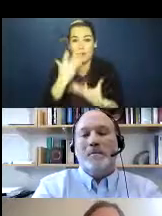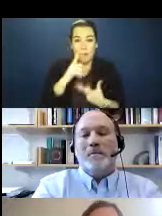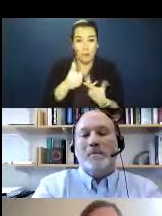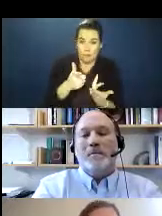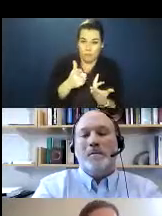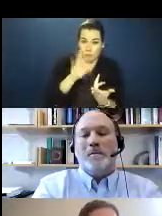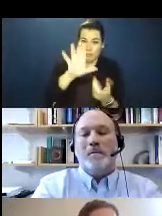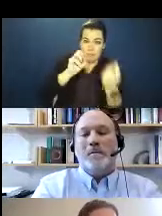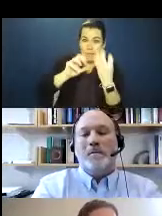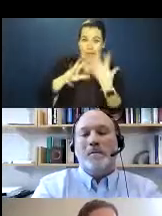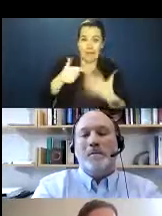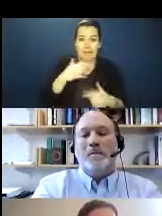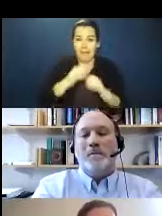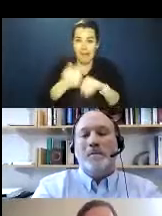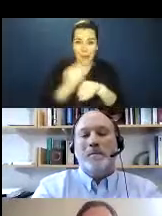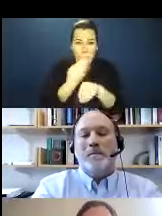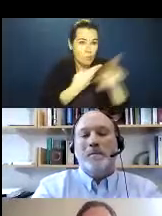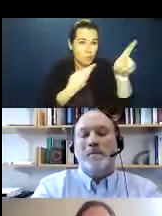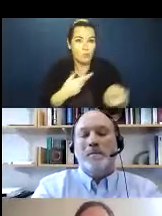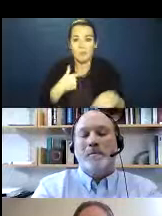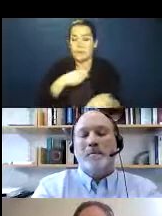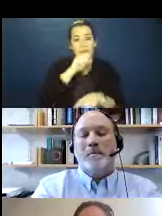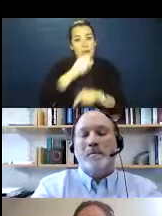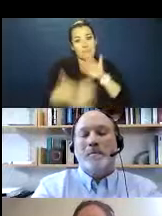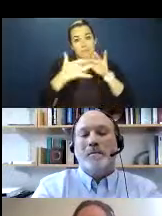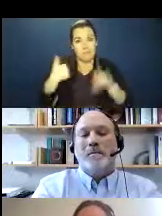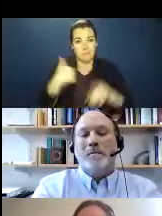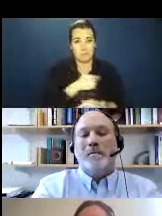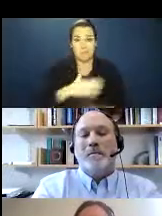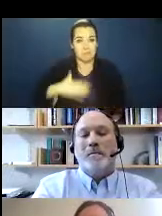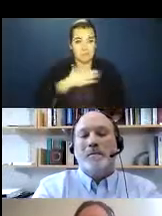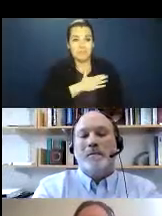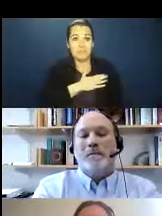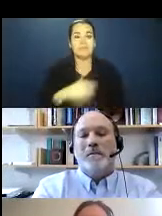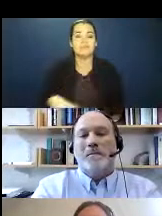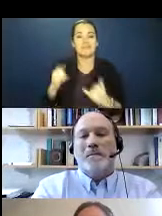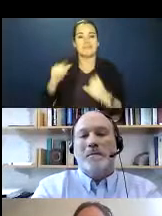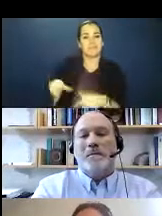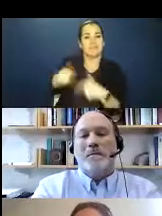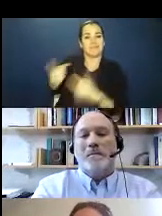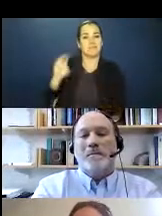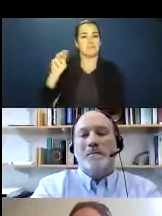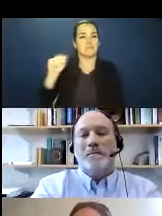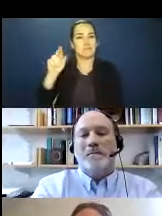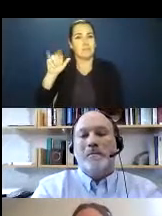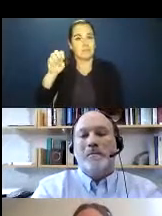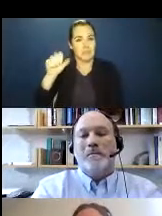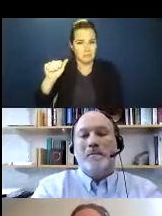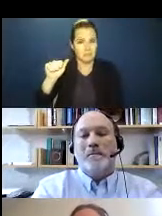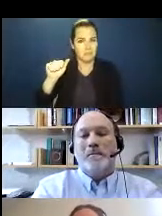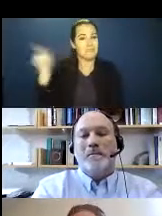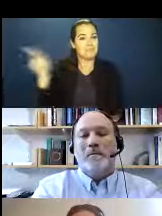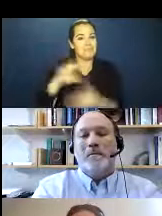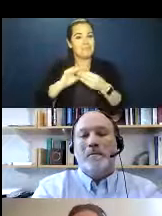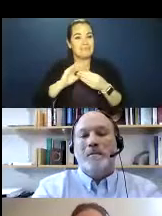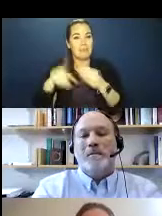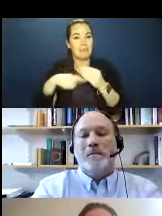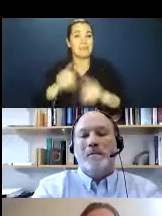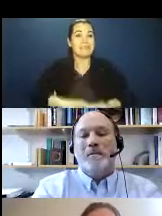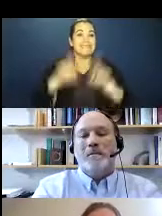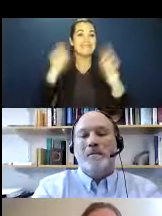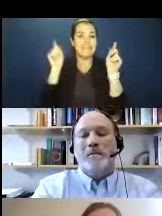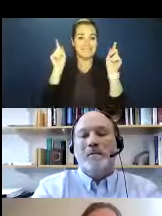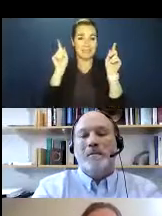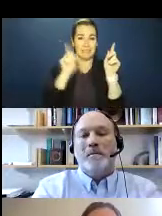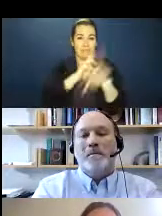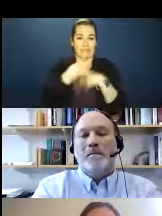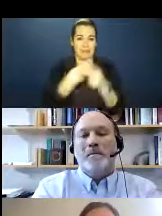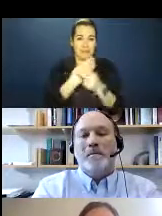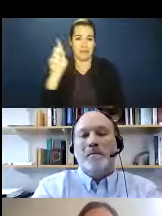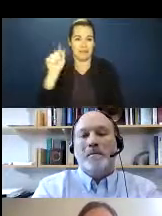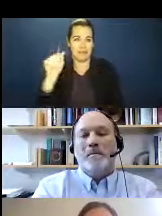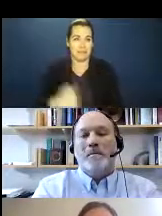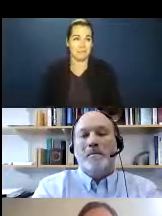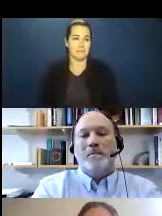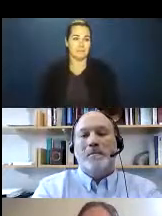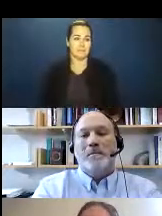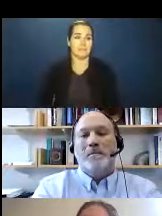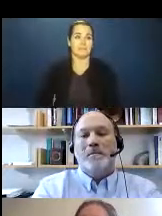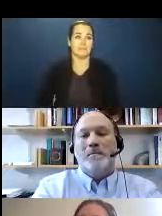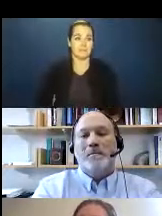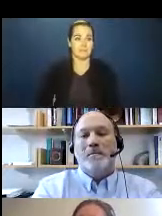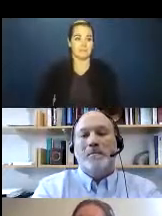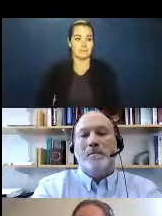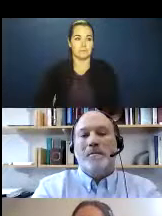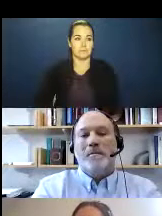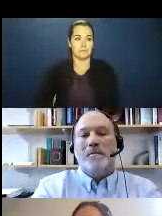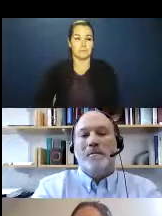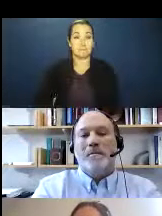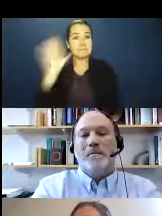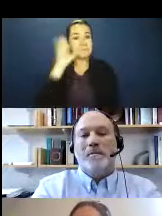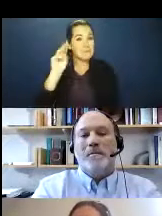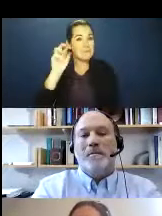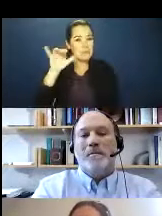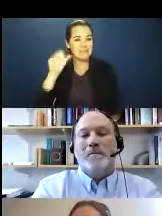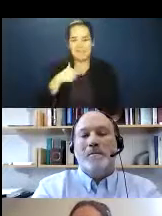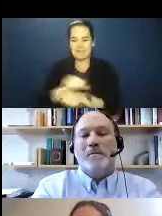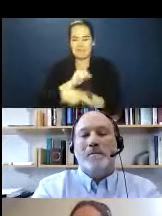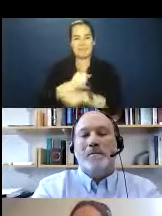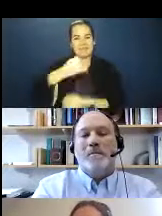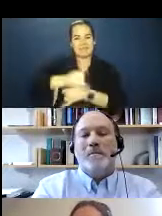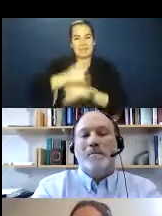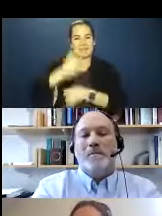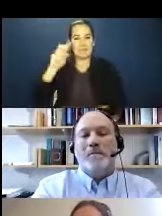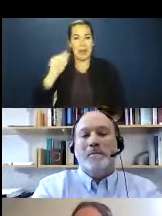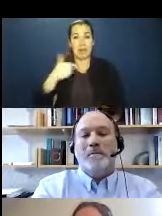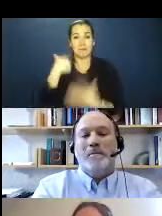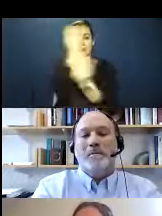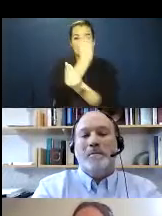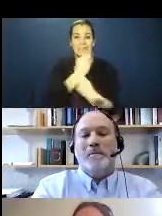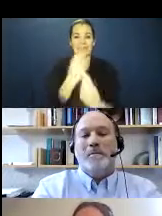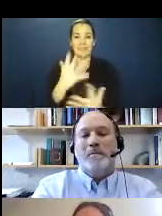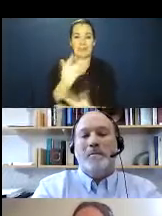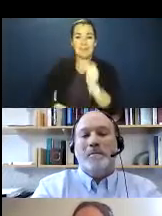always open to kind of filling that data need because our goal is to provide the information to answer those questions. So, I just wanted to provide these as kind of a brief overview of what you'd expect. We would really love your feedback if you are using these about